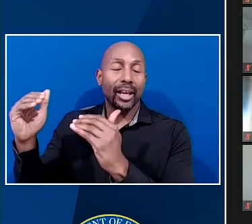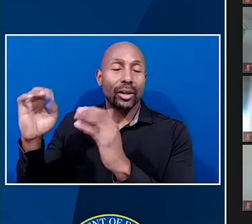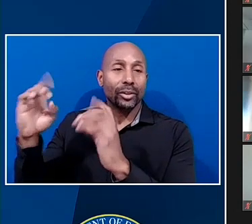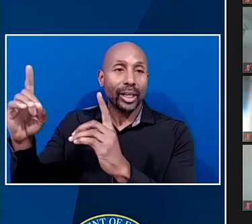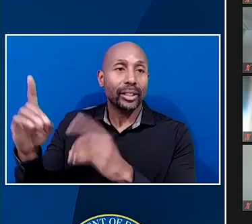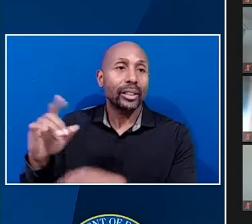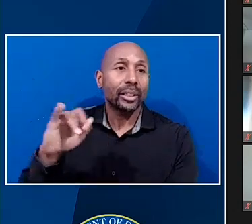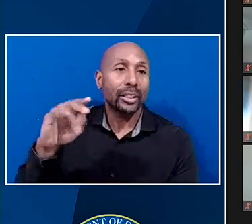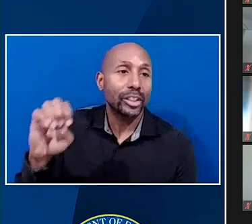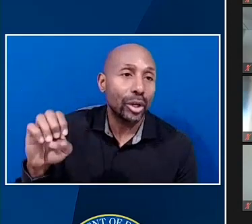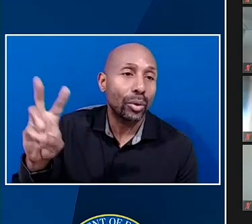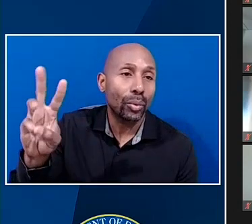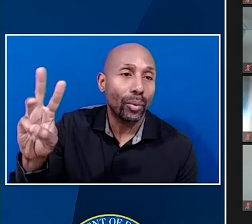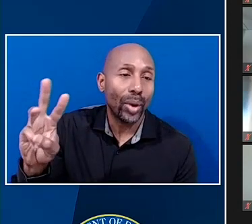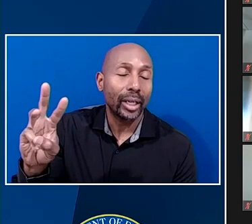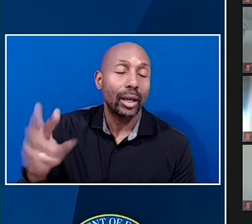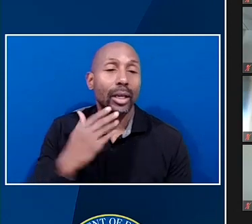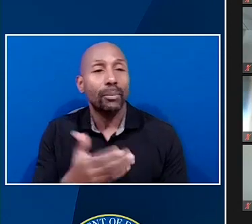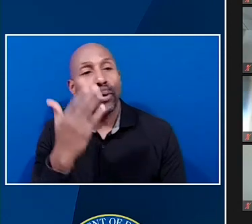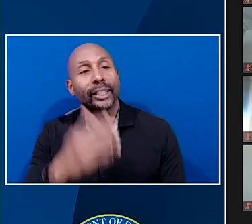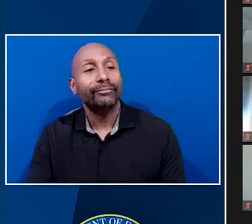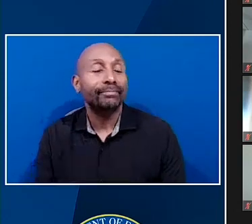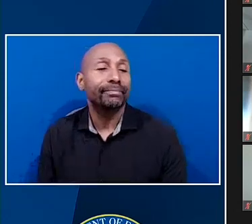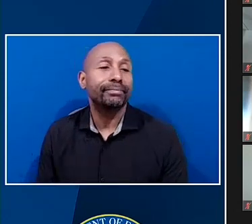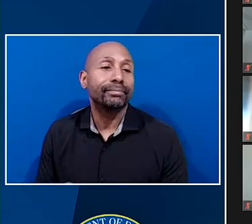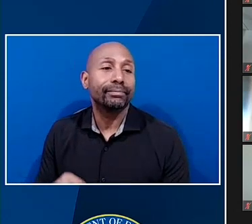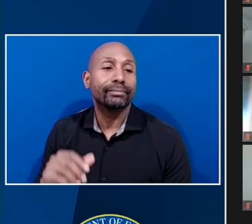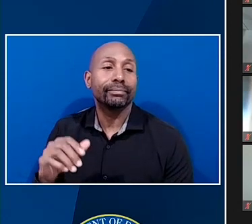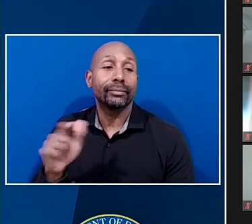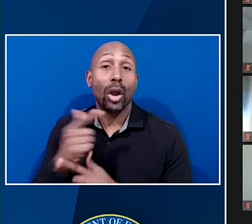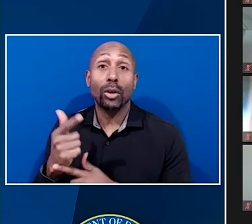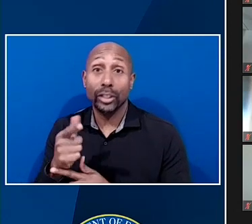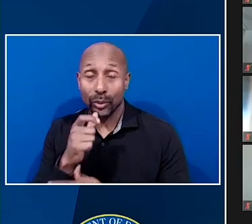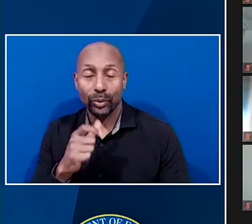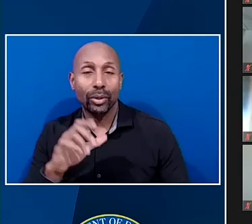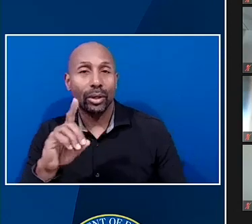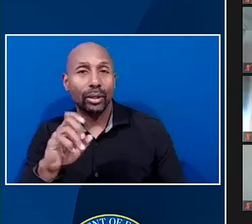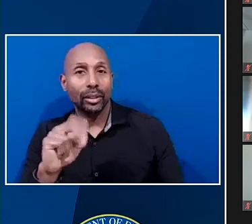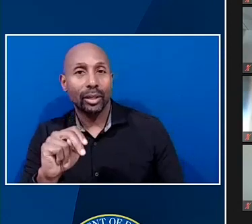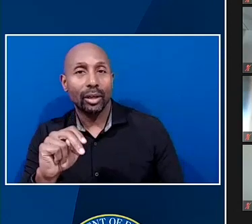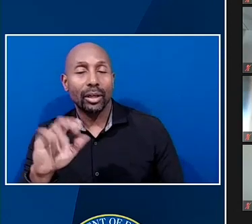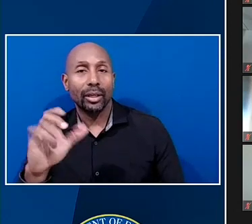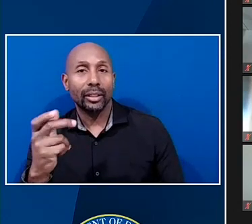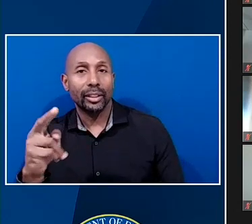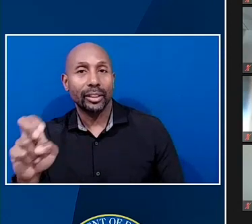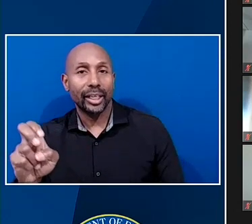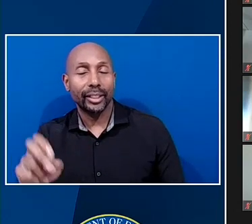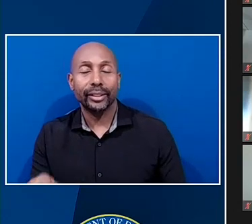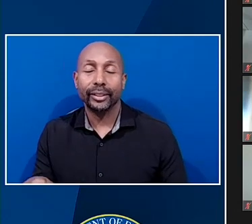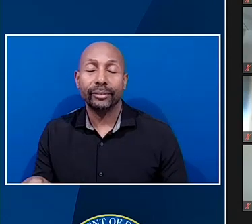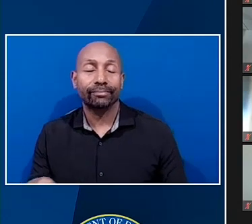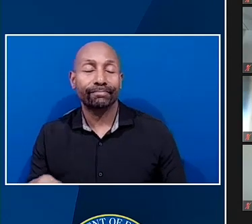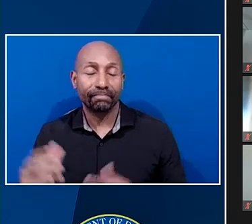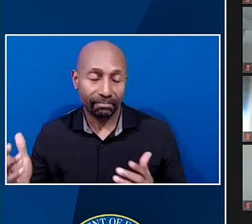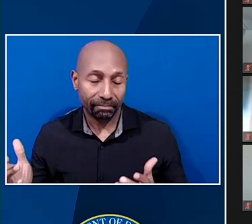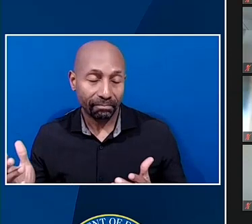Good morning. And alternate, Dom Chase. Present. Good morning. Our civil rights